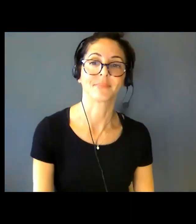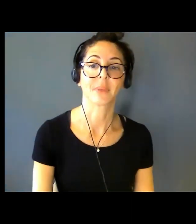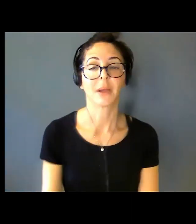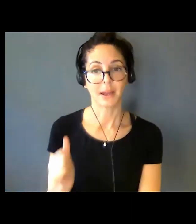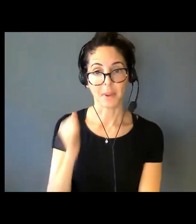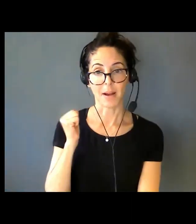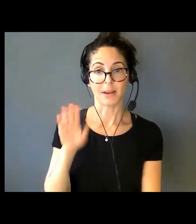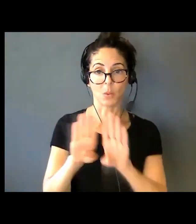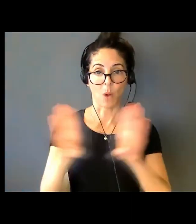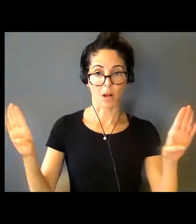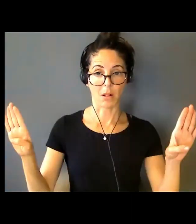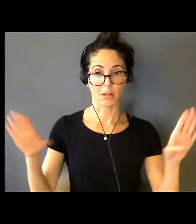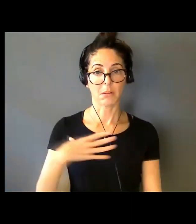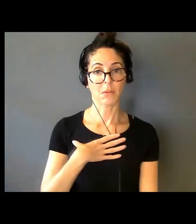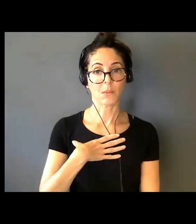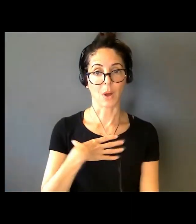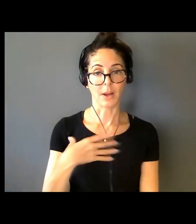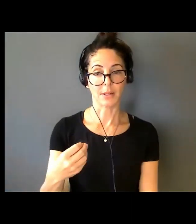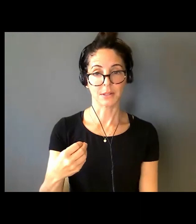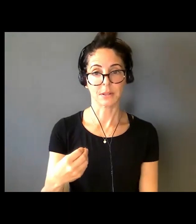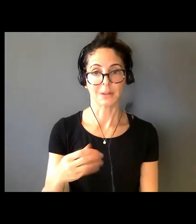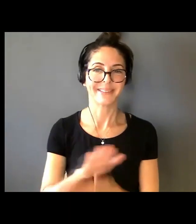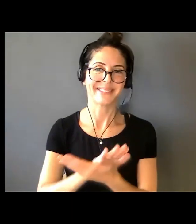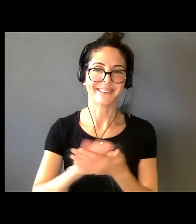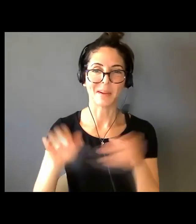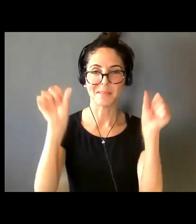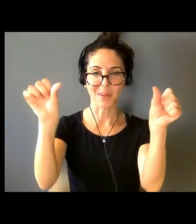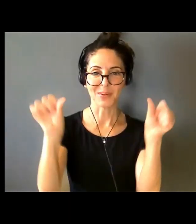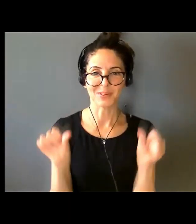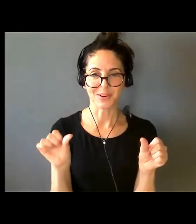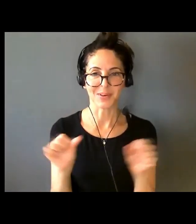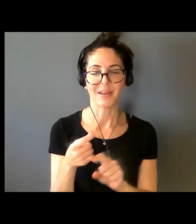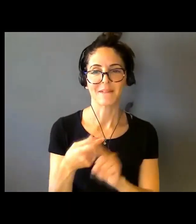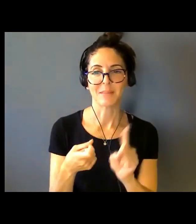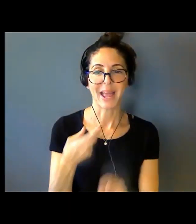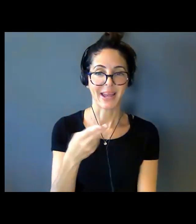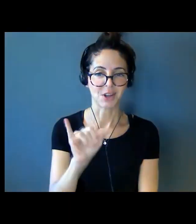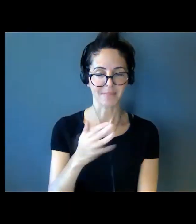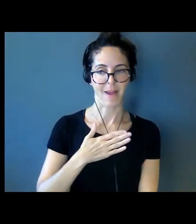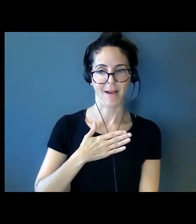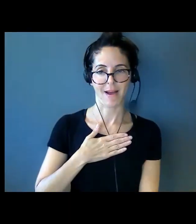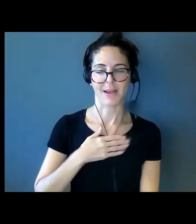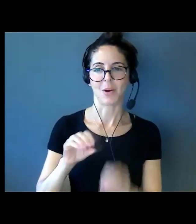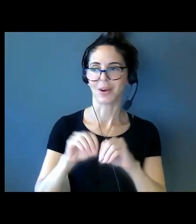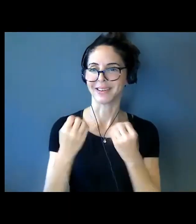is a white swall with a nice poster from HI, the organization I work for, Humanity and Inclusion.